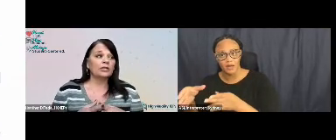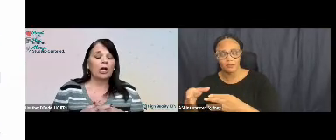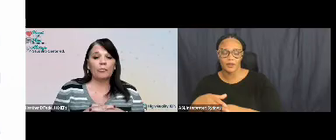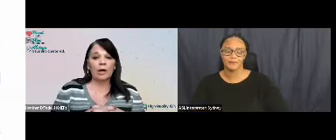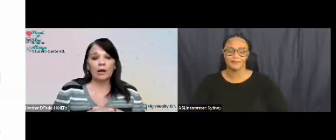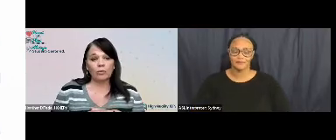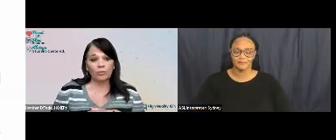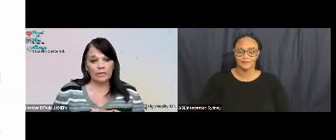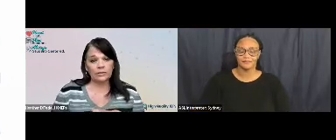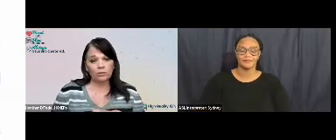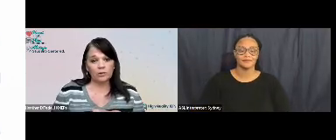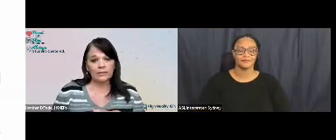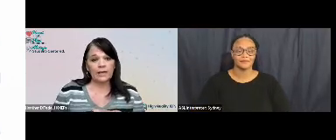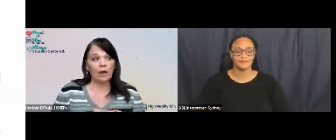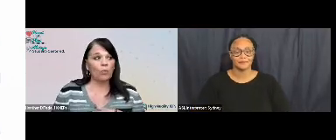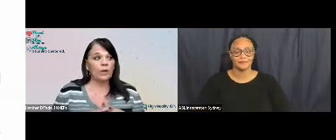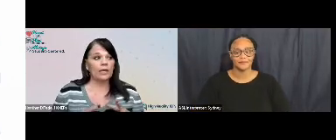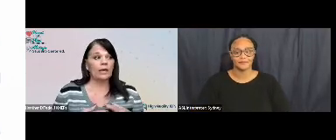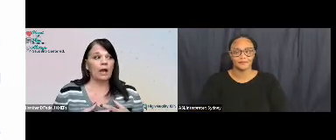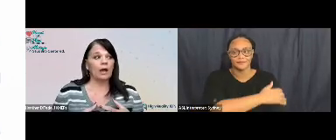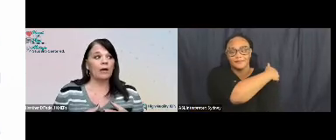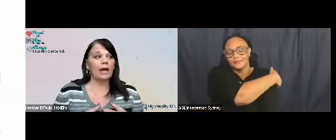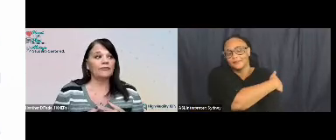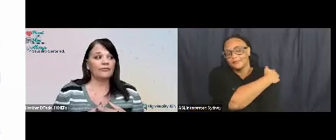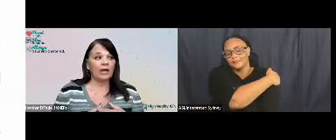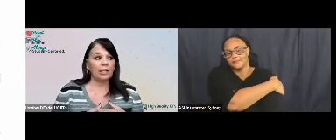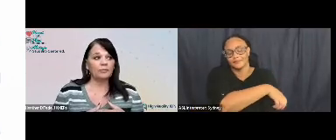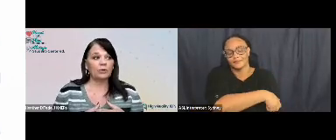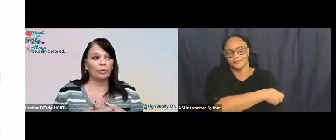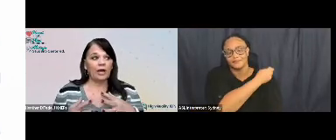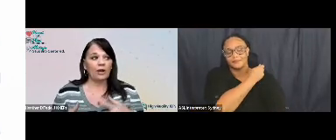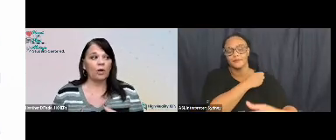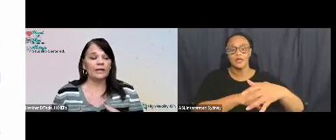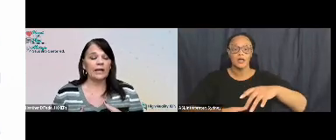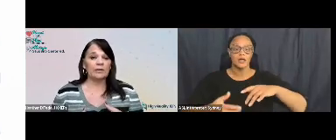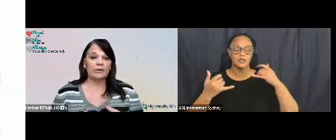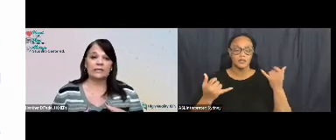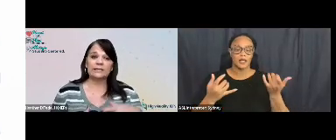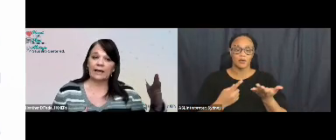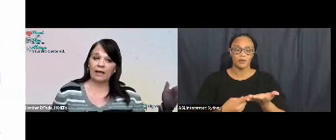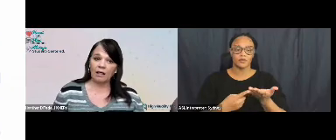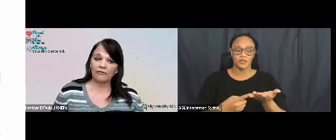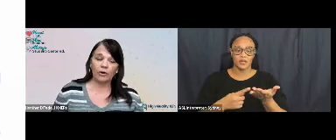we're going to talk about a resource that we uh have developed with high quality IEPs and